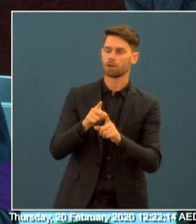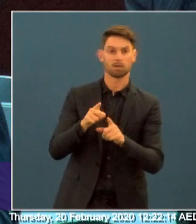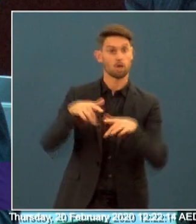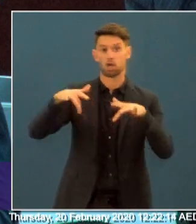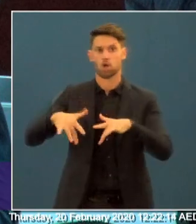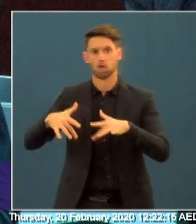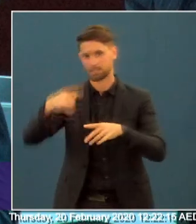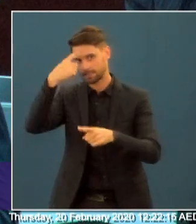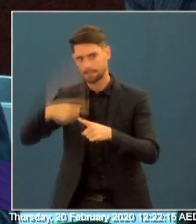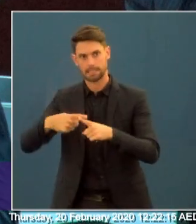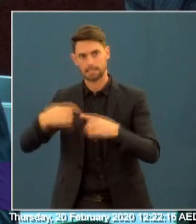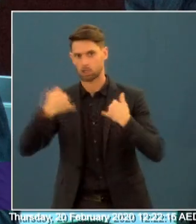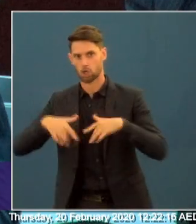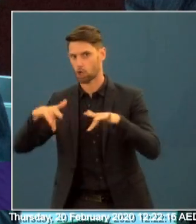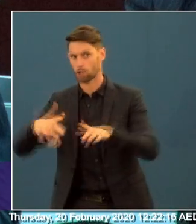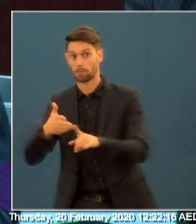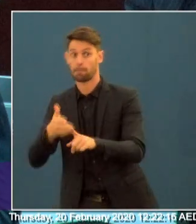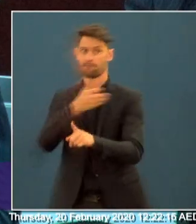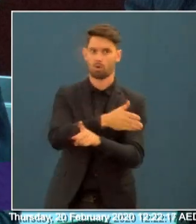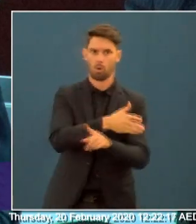is the reason why there is